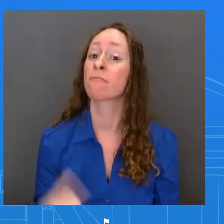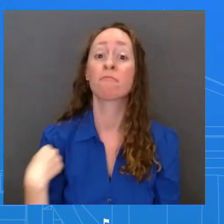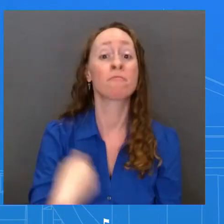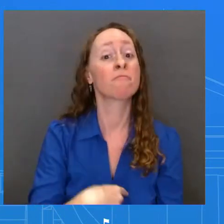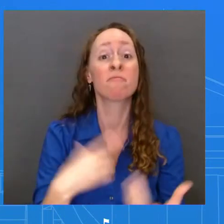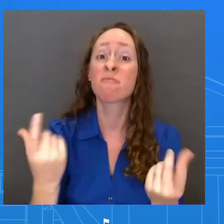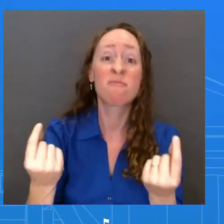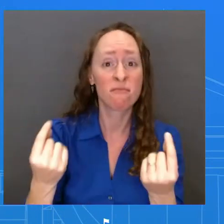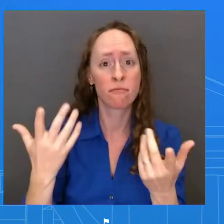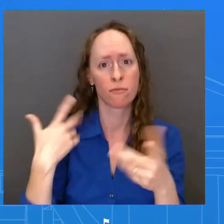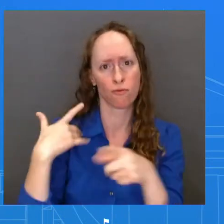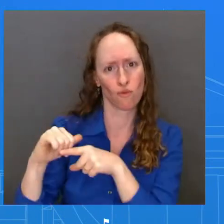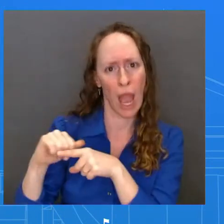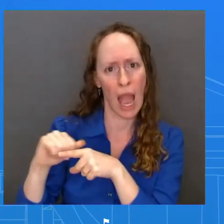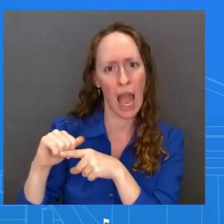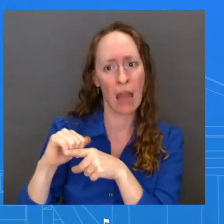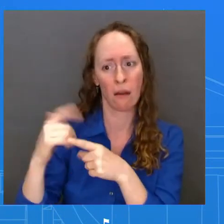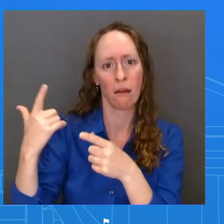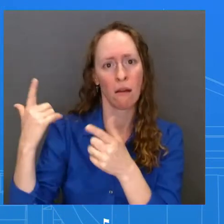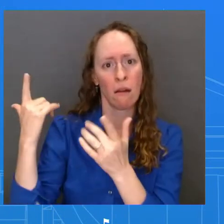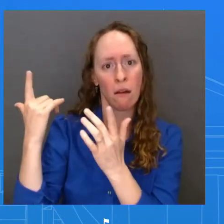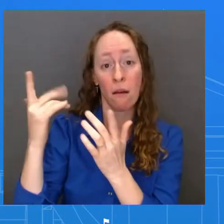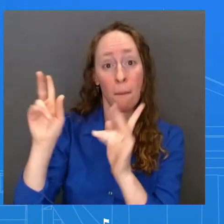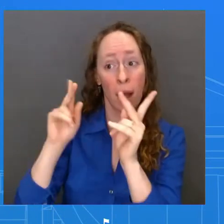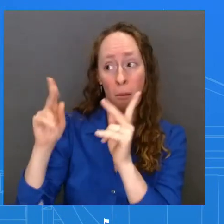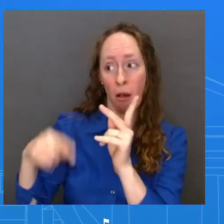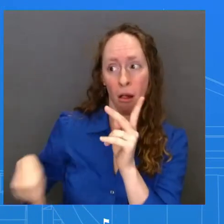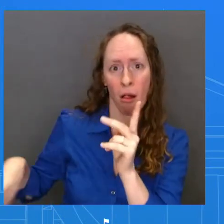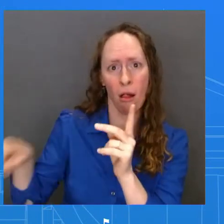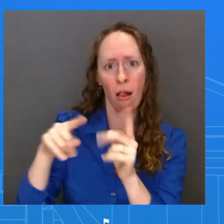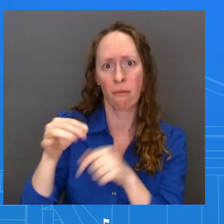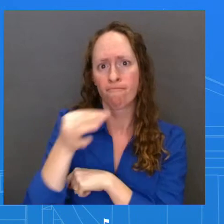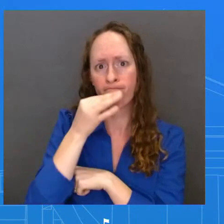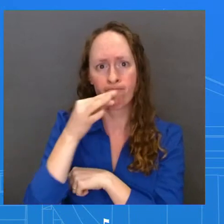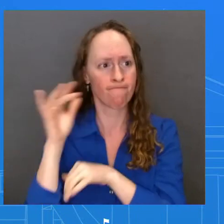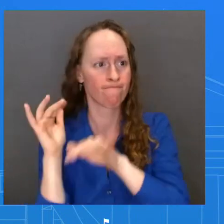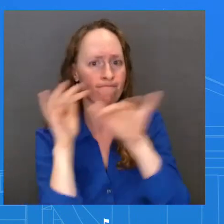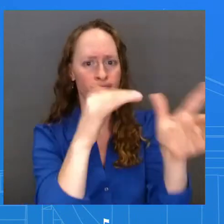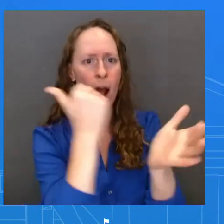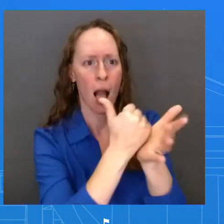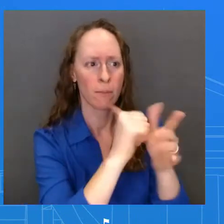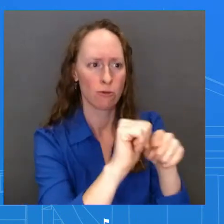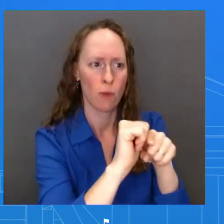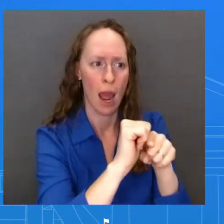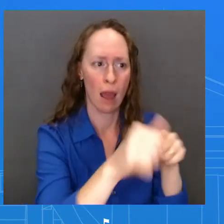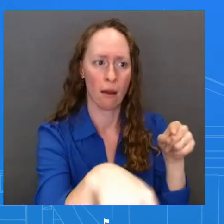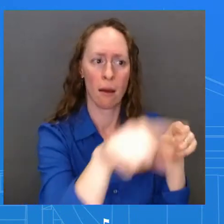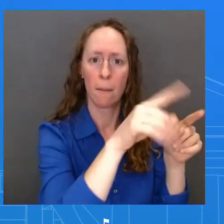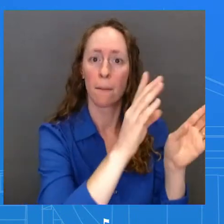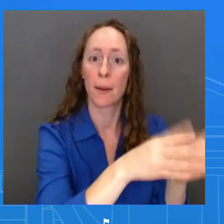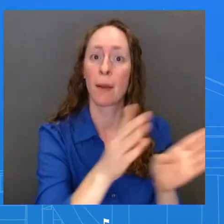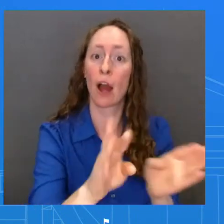So, there is a full integration of the effort at this point. The Press: Does the U.S. consider extending the NATO invitation to Ukraine